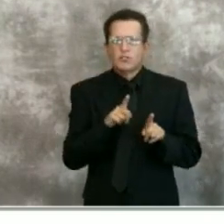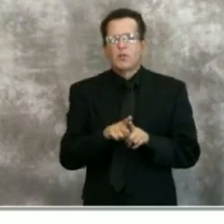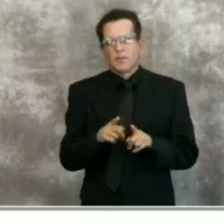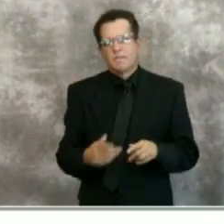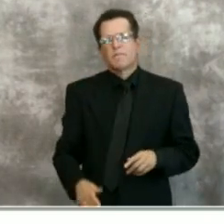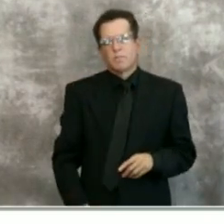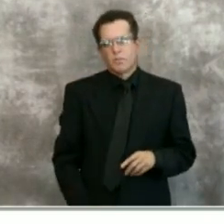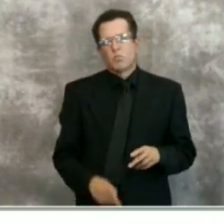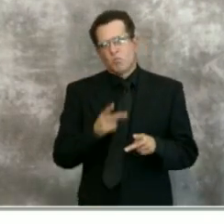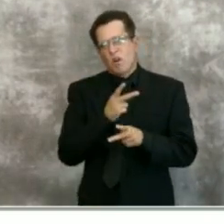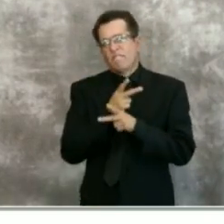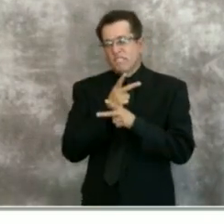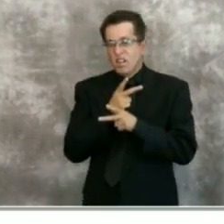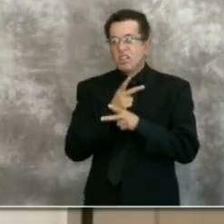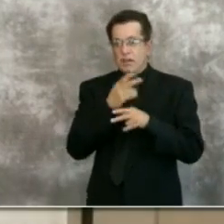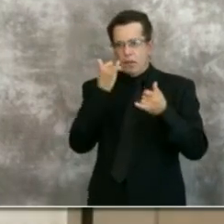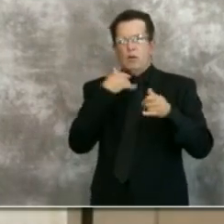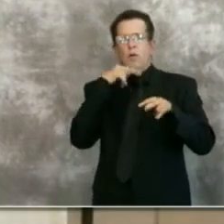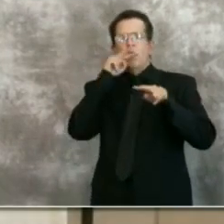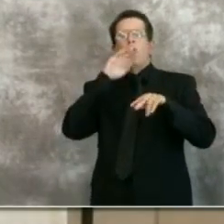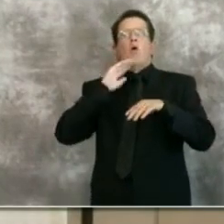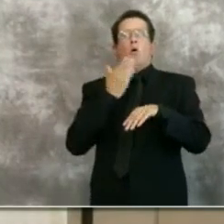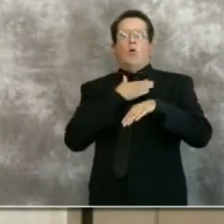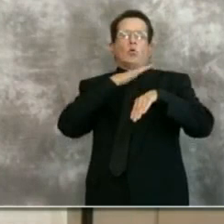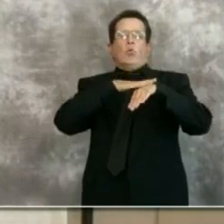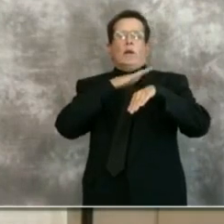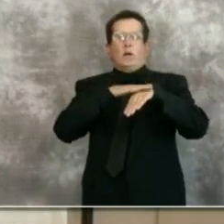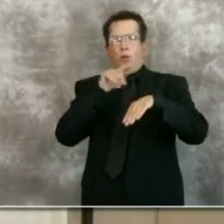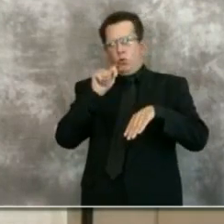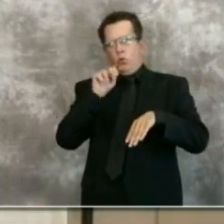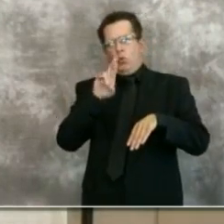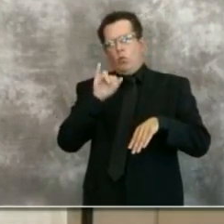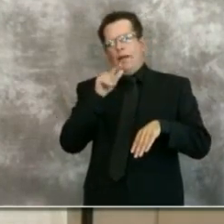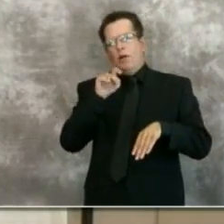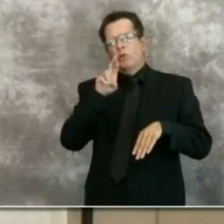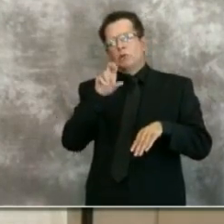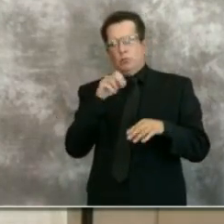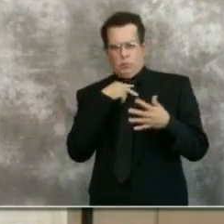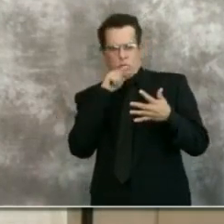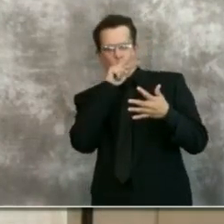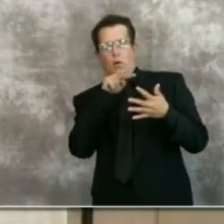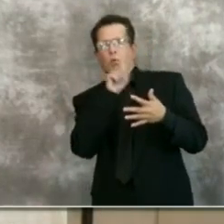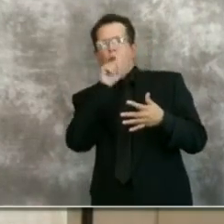THOSE THIS IS A PARTICULAR. STATISTICS AS WELL. NOW LET'S